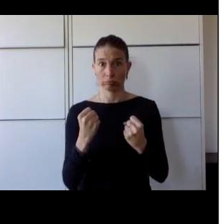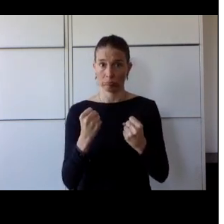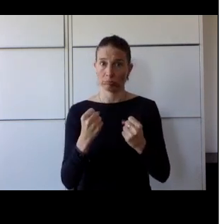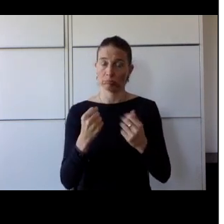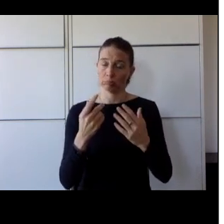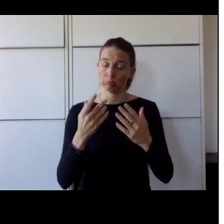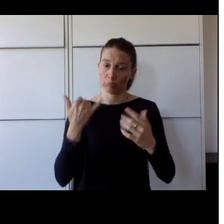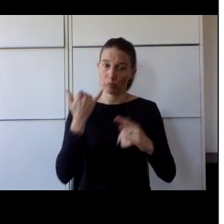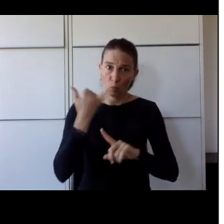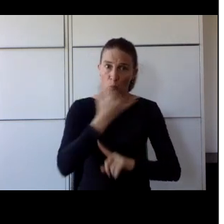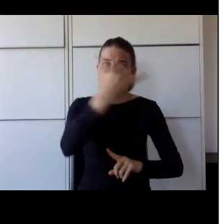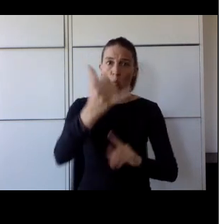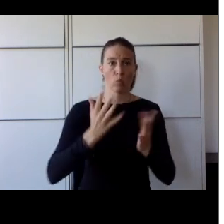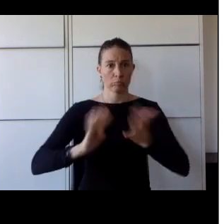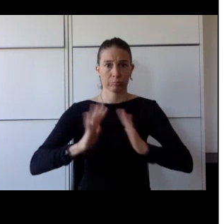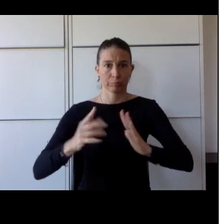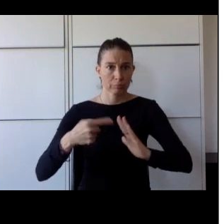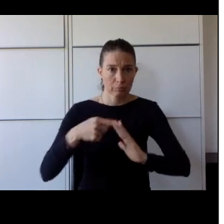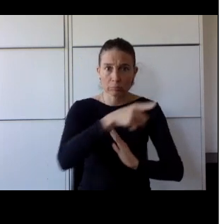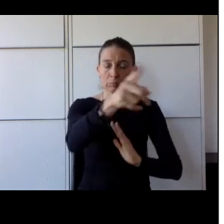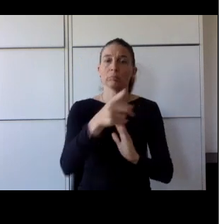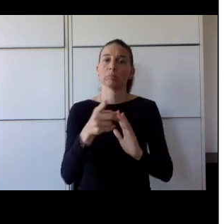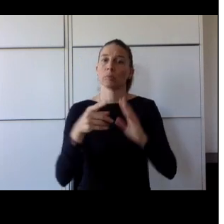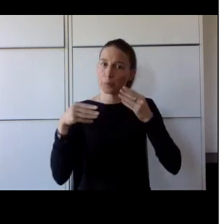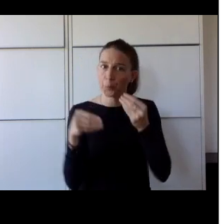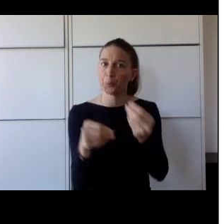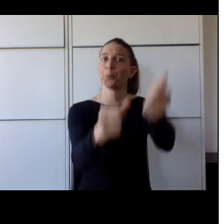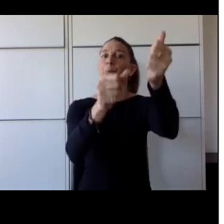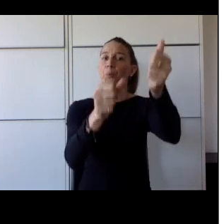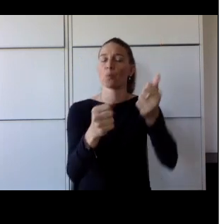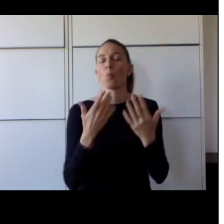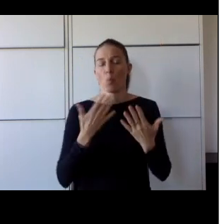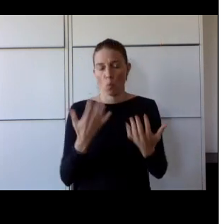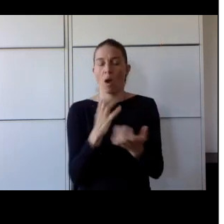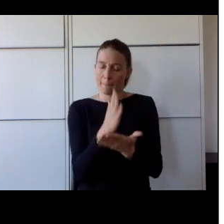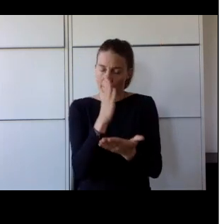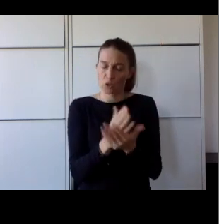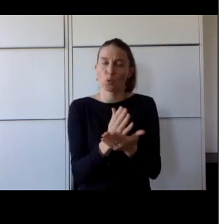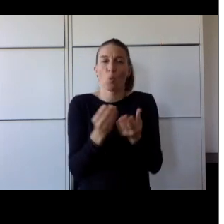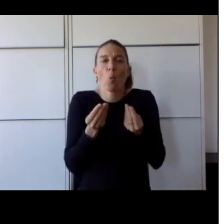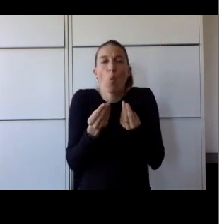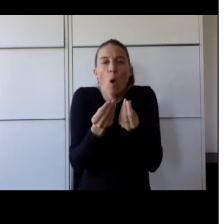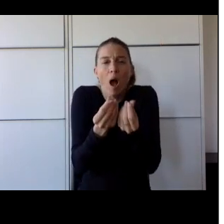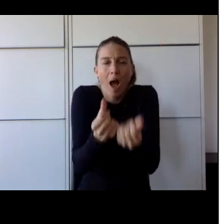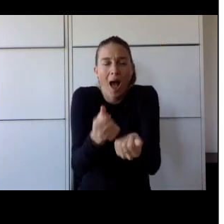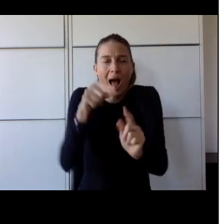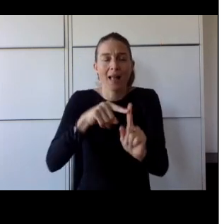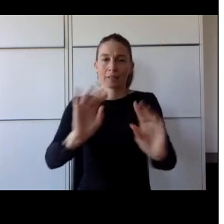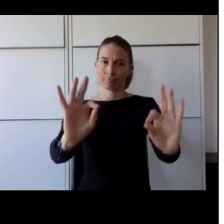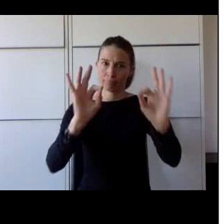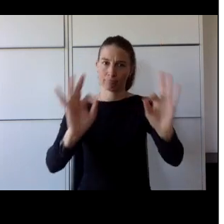the infrastructure side of it as well. We want to ensure the quality of the services for persons with disabilities